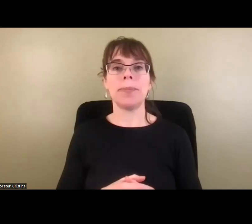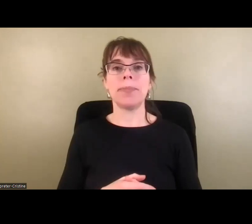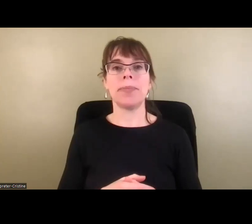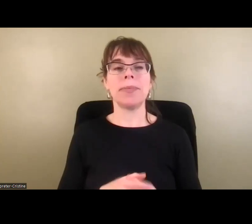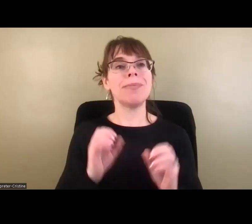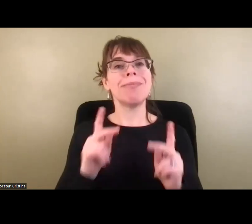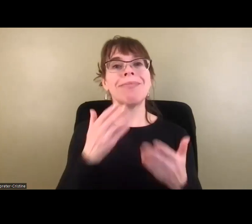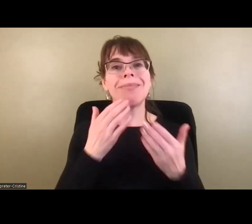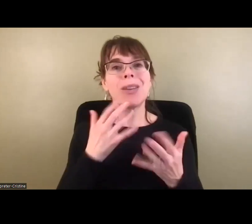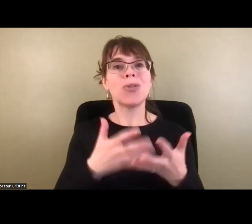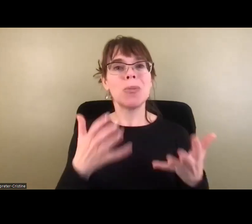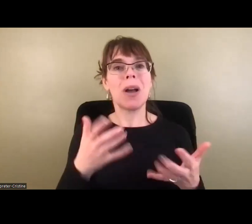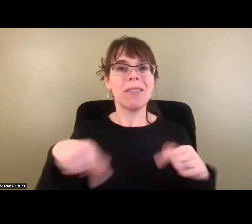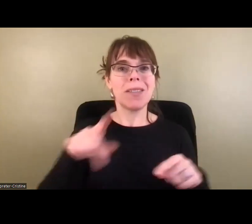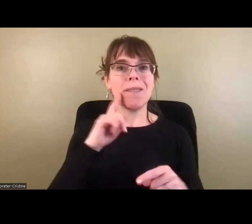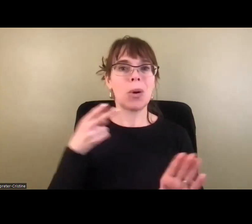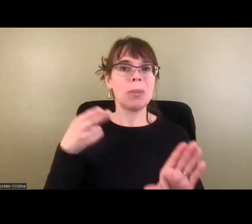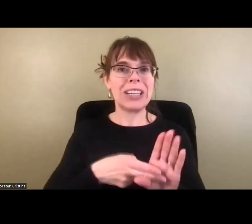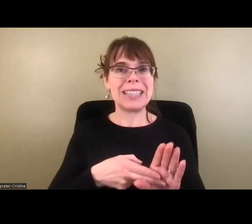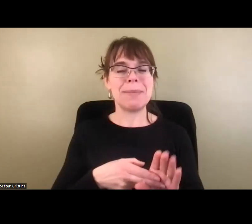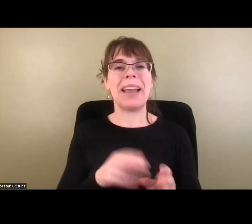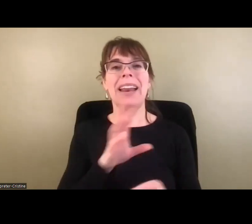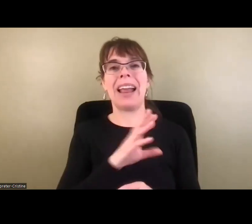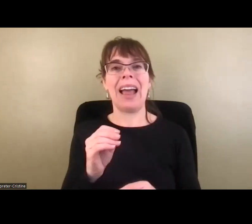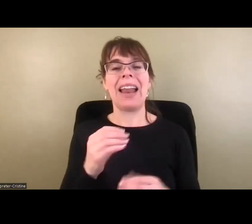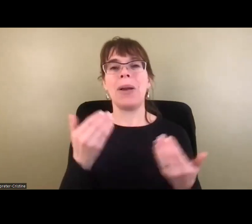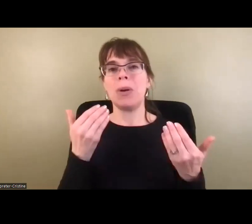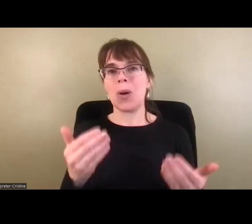Thank you so much everyone for being here and I'm gonna go ahead and stop our recording.